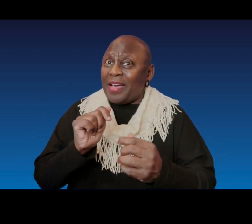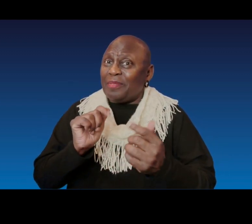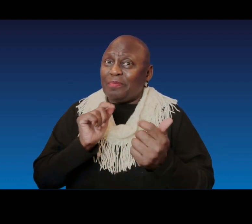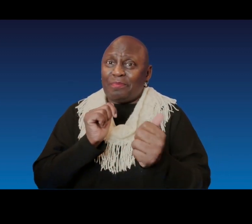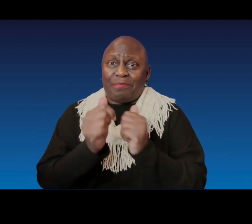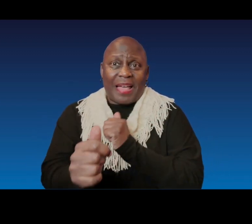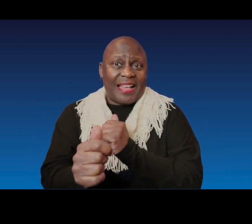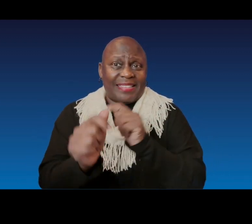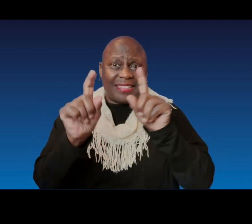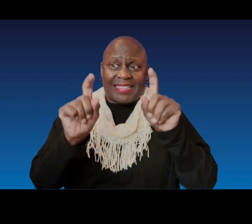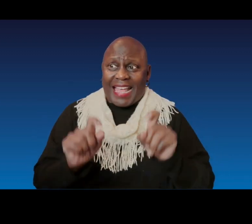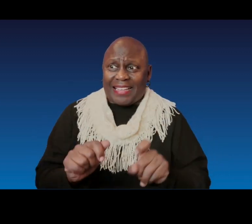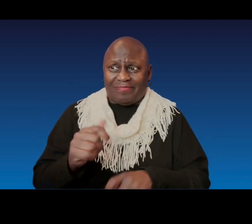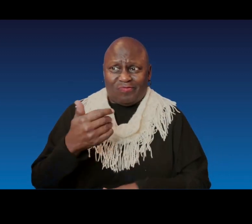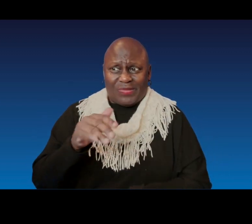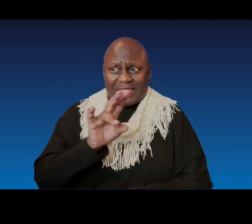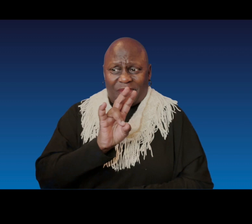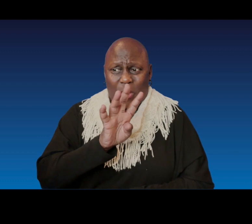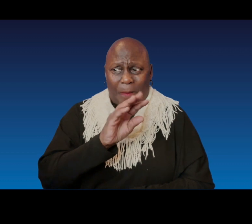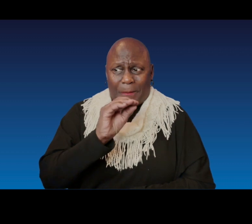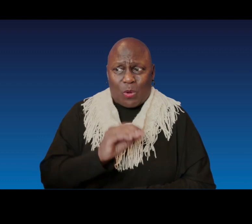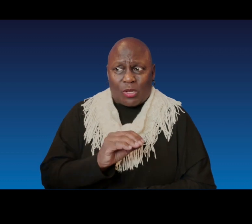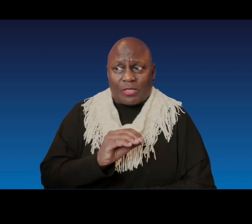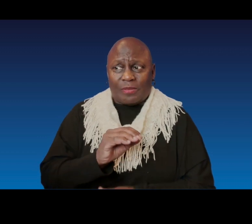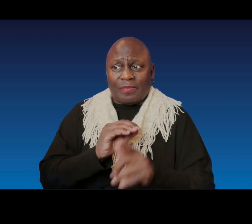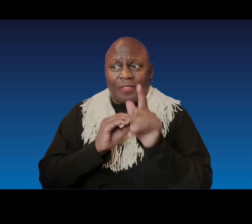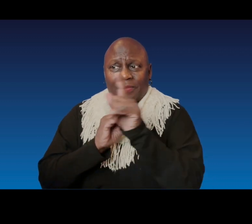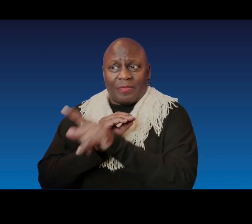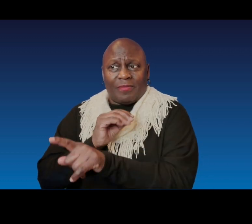not passing the Praxis test 74%.